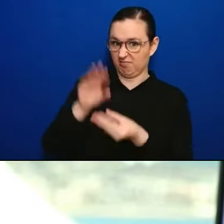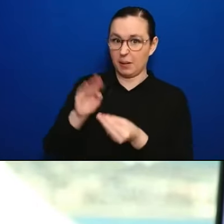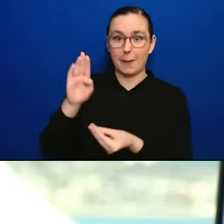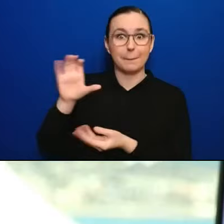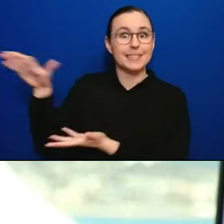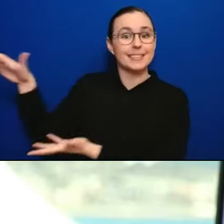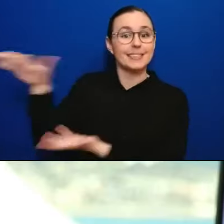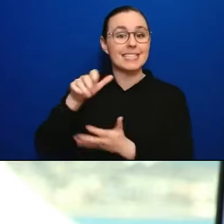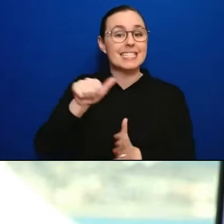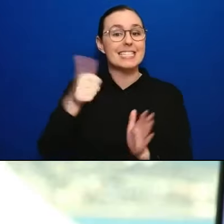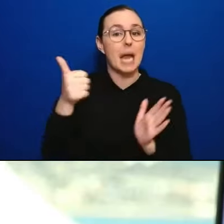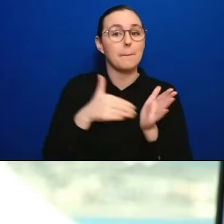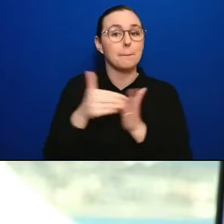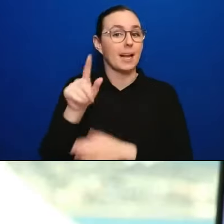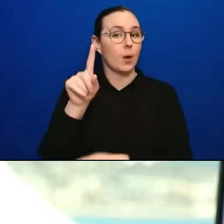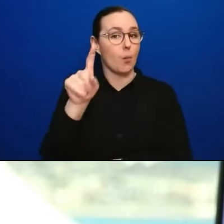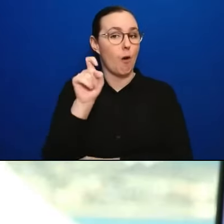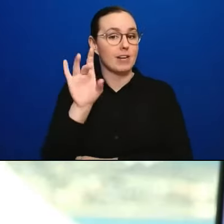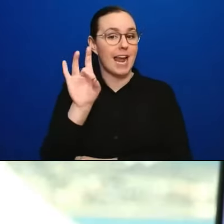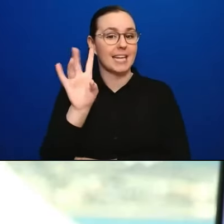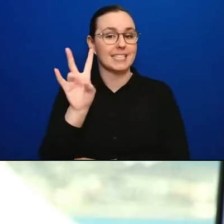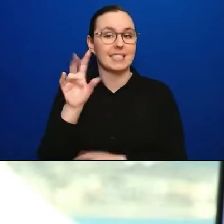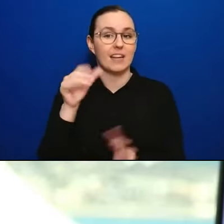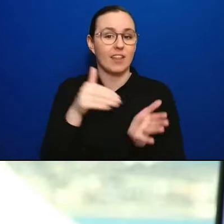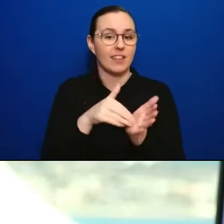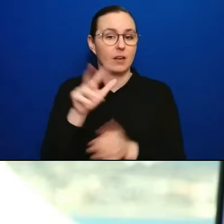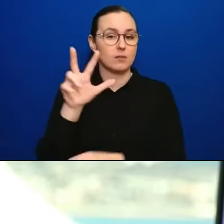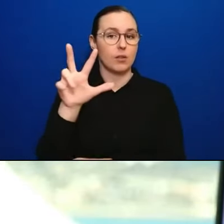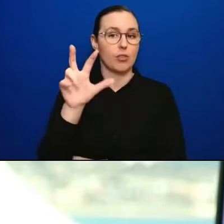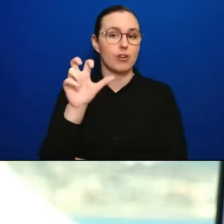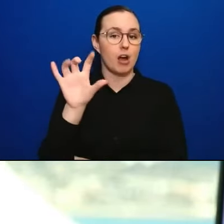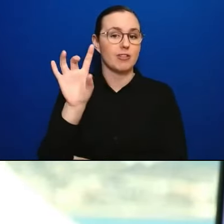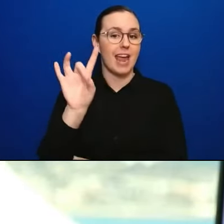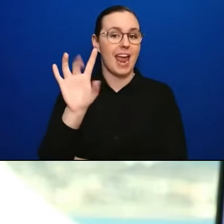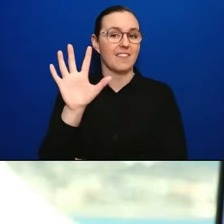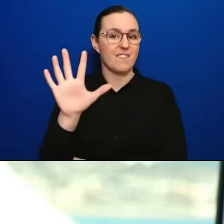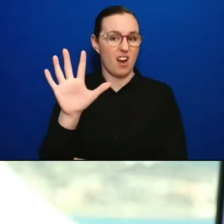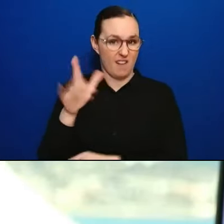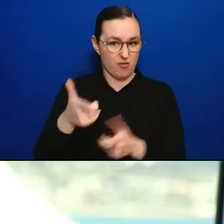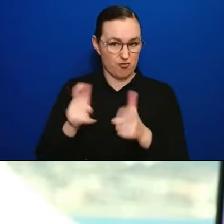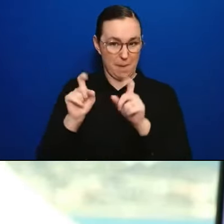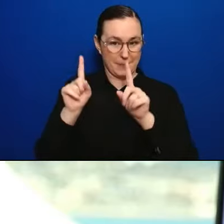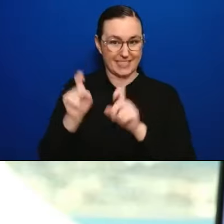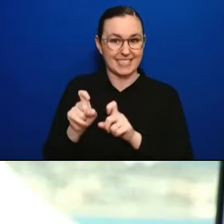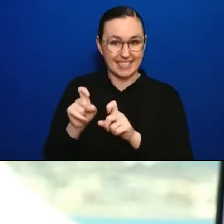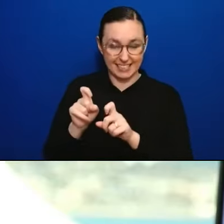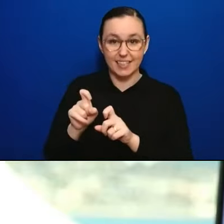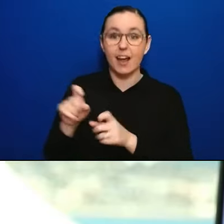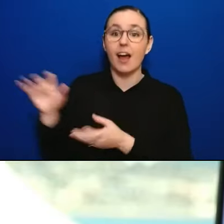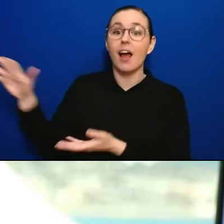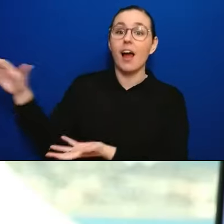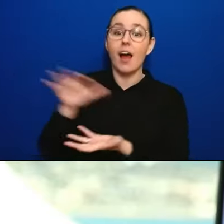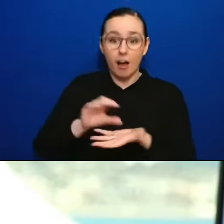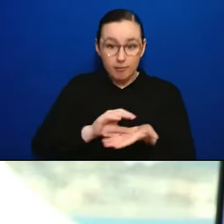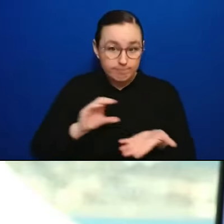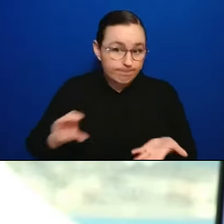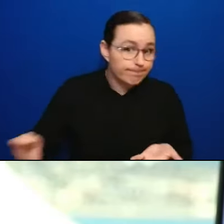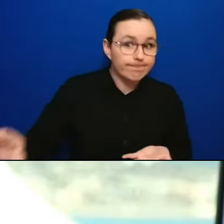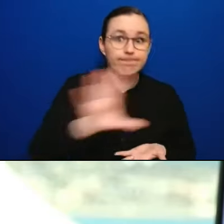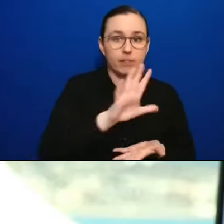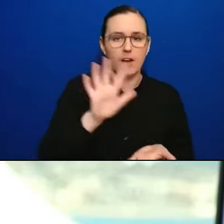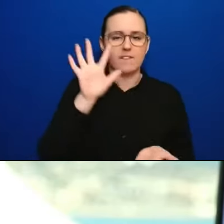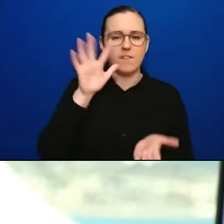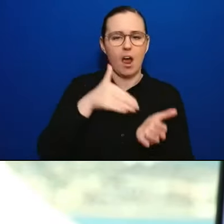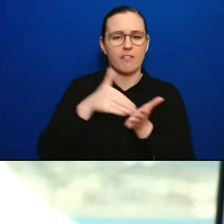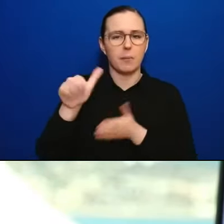has now received as of January